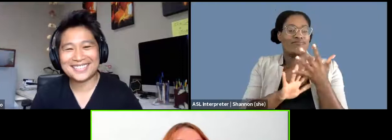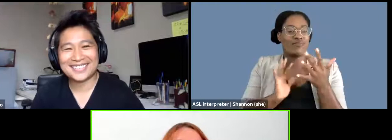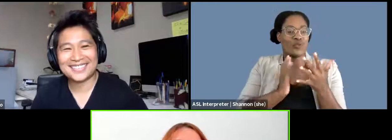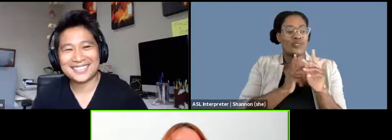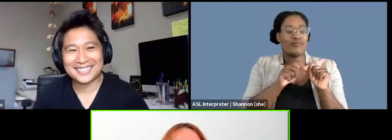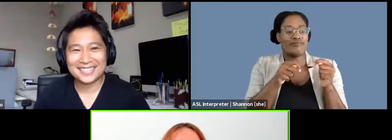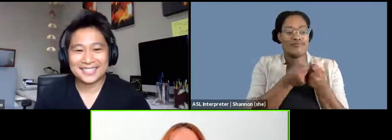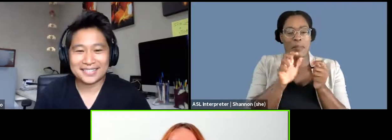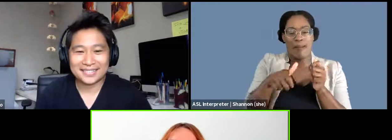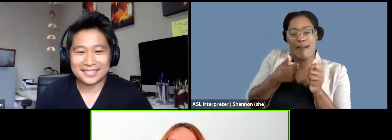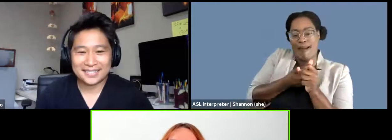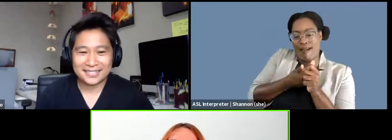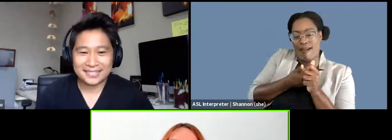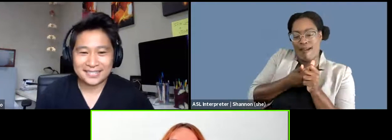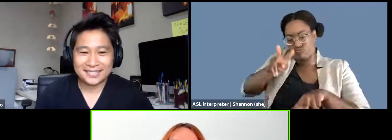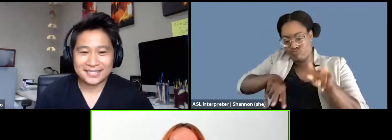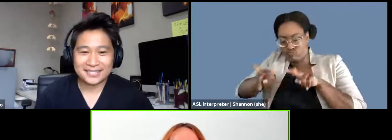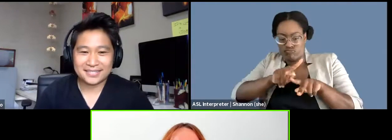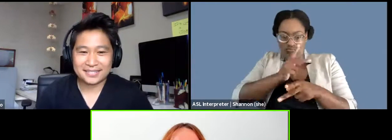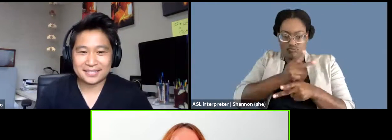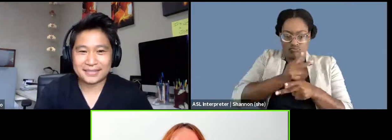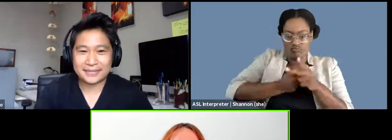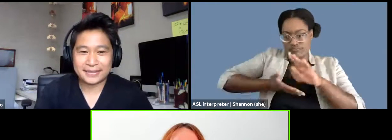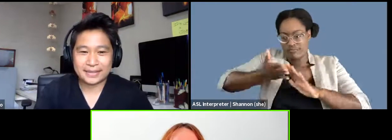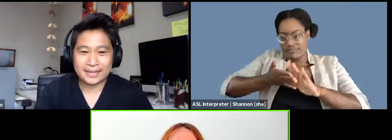Today we are going to be talking about TDo's experience